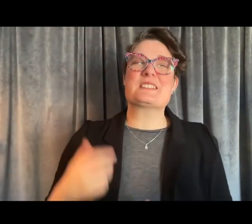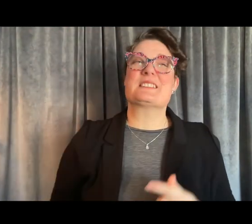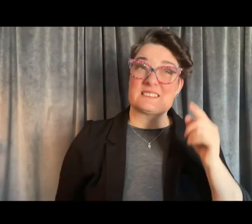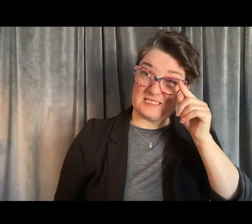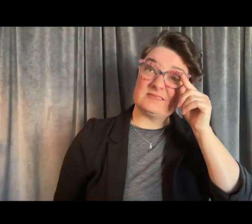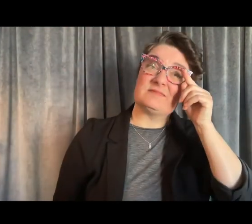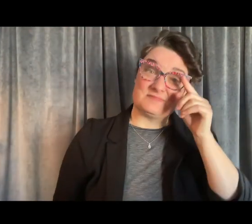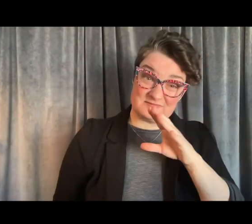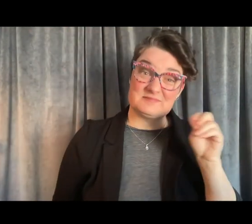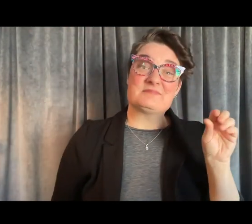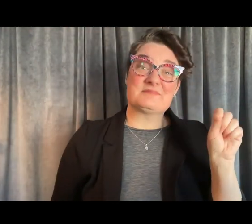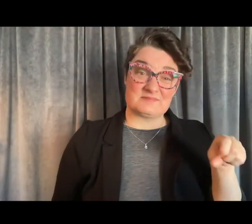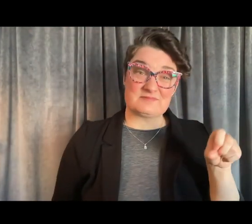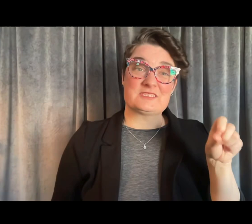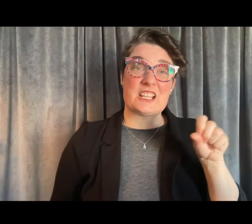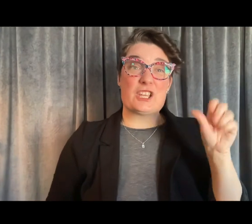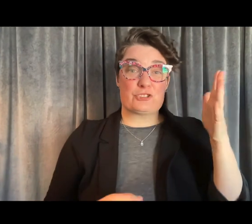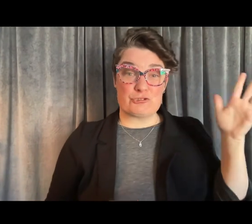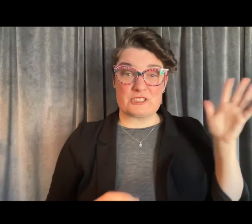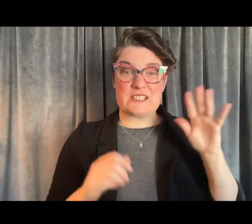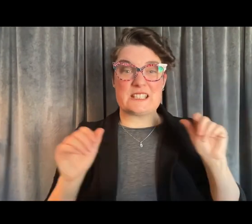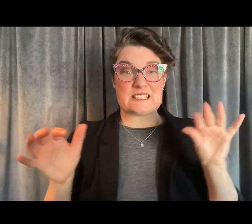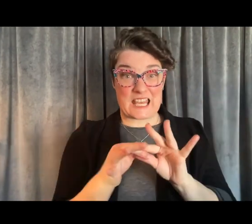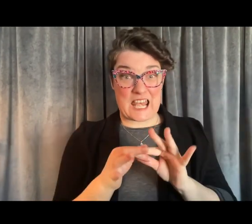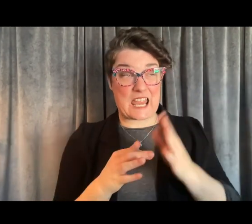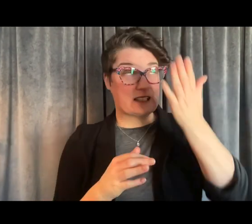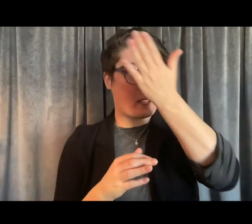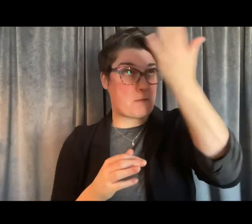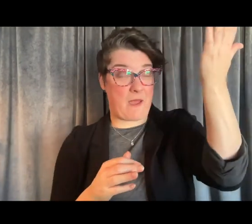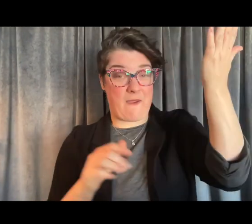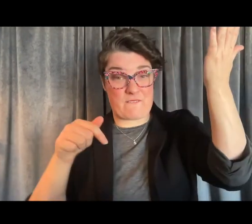Socket: And in terms of like trees connecting the above with the below, you